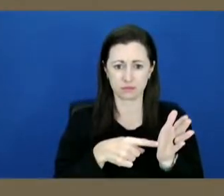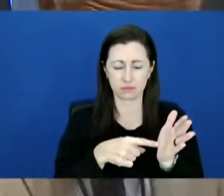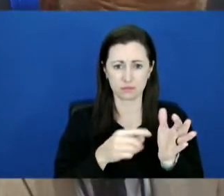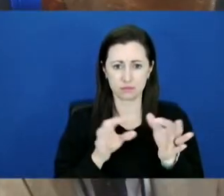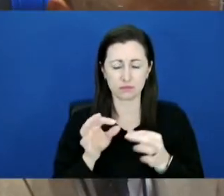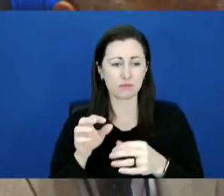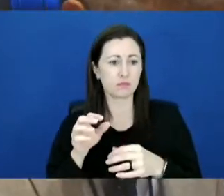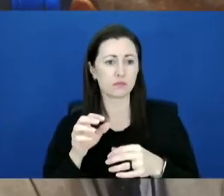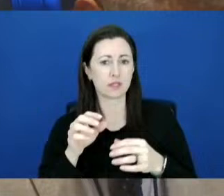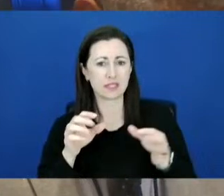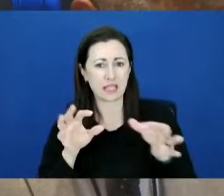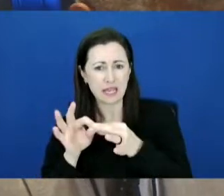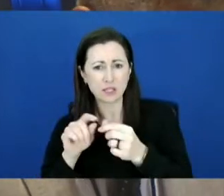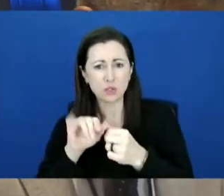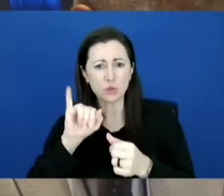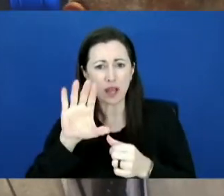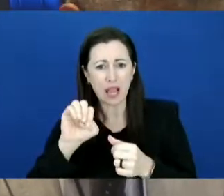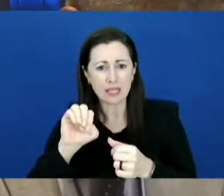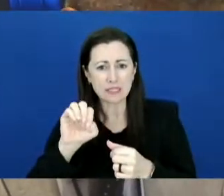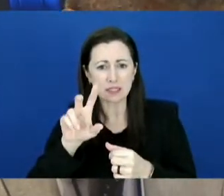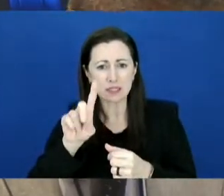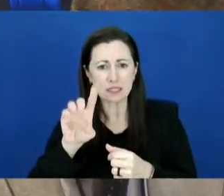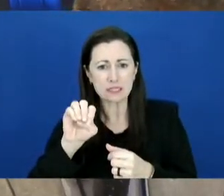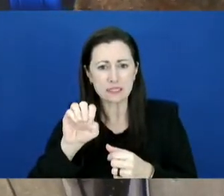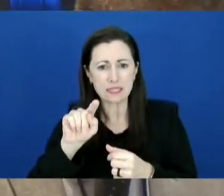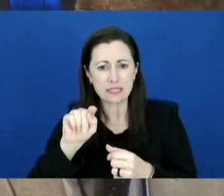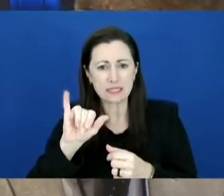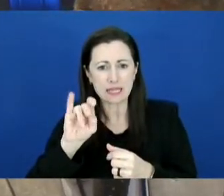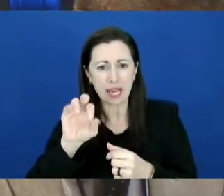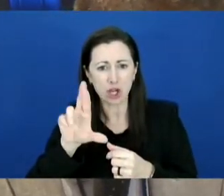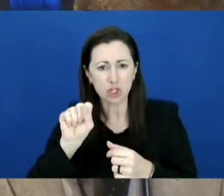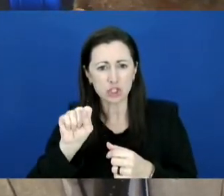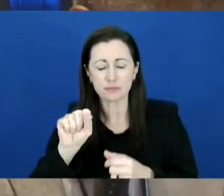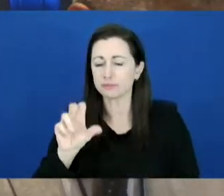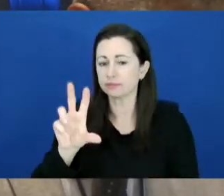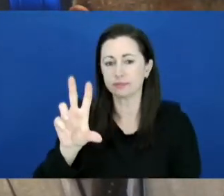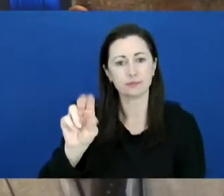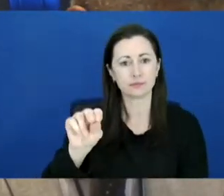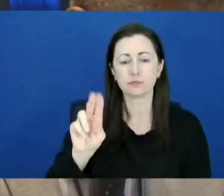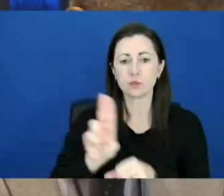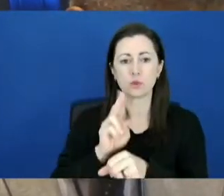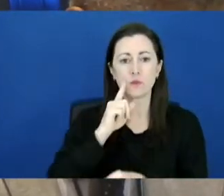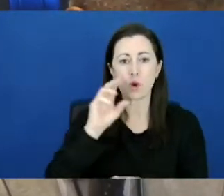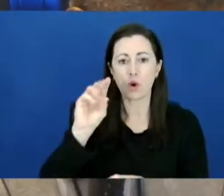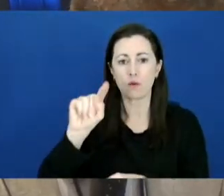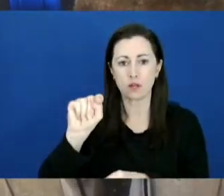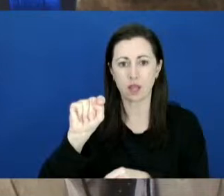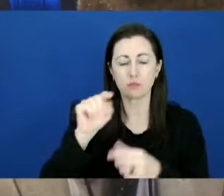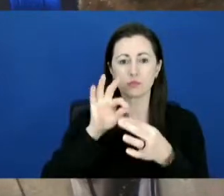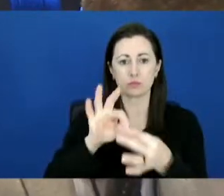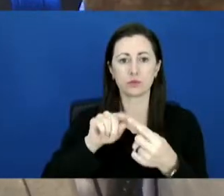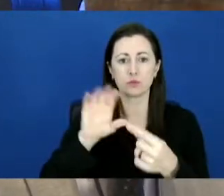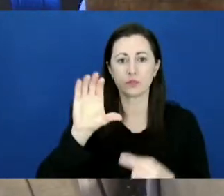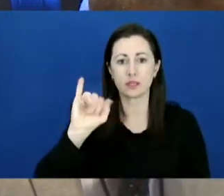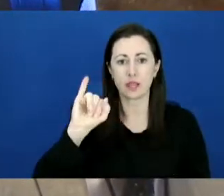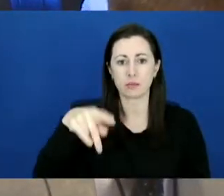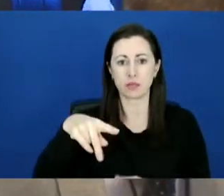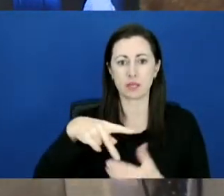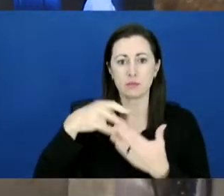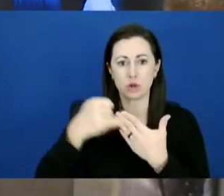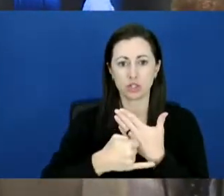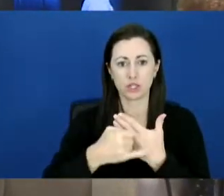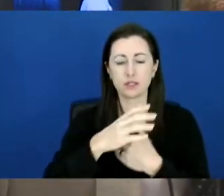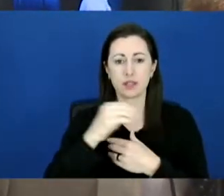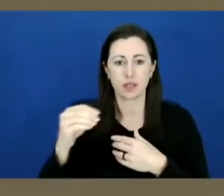SOMEONE EXPLAIN THIS?